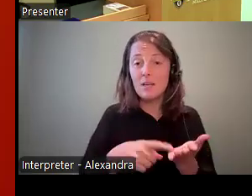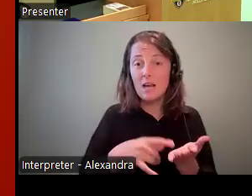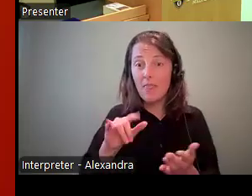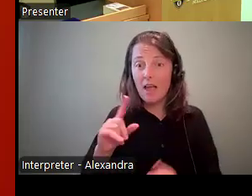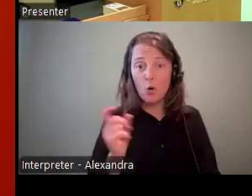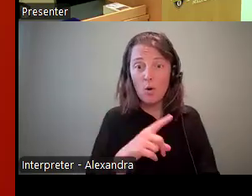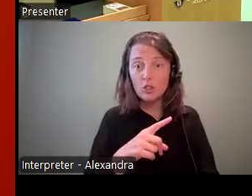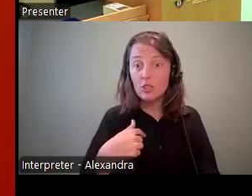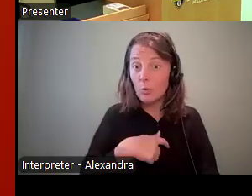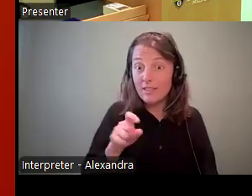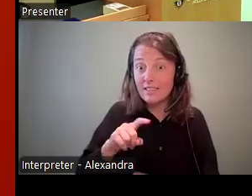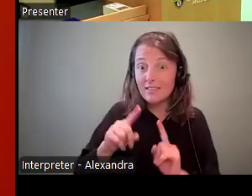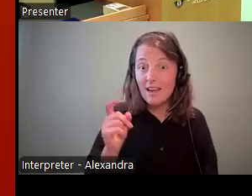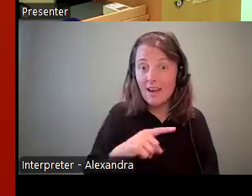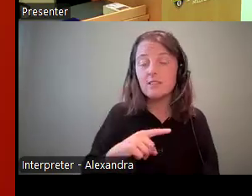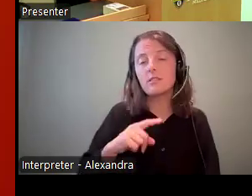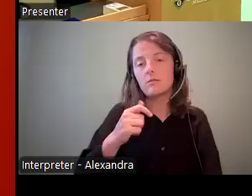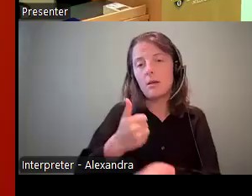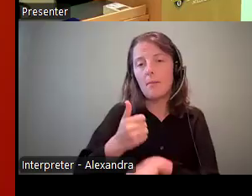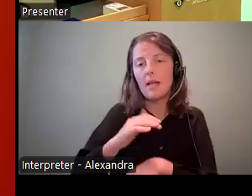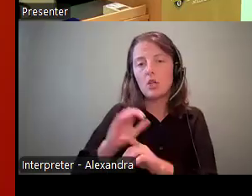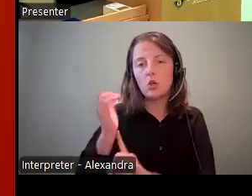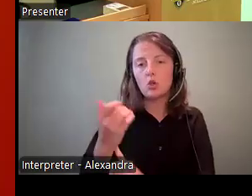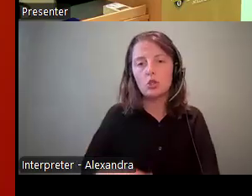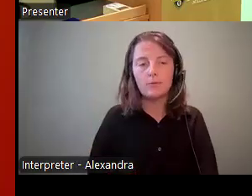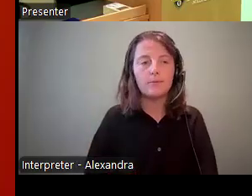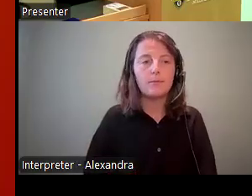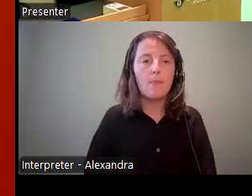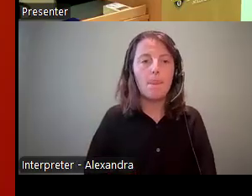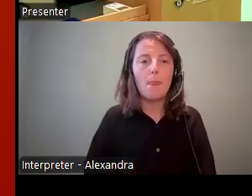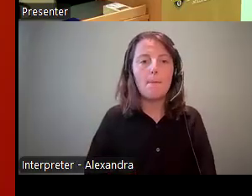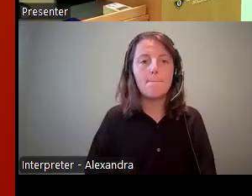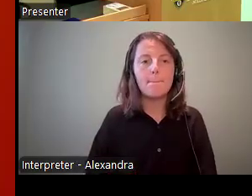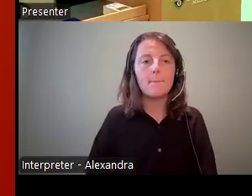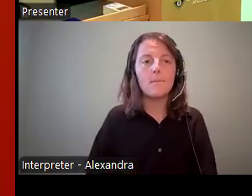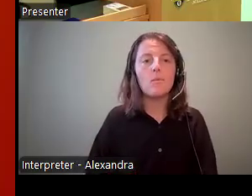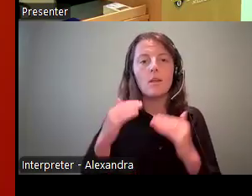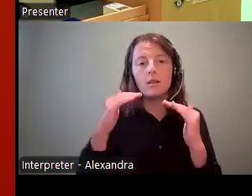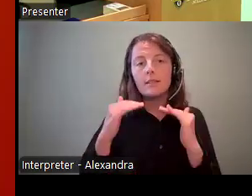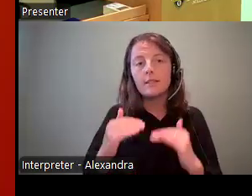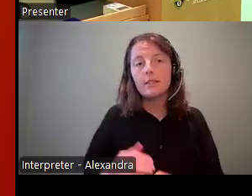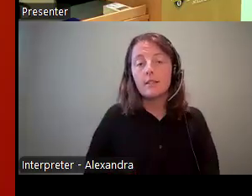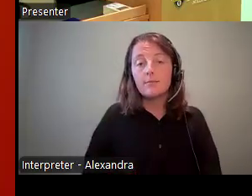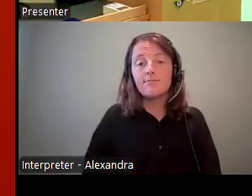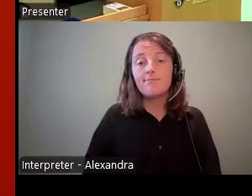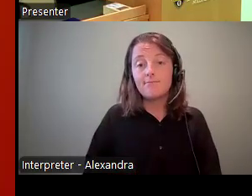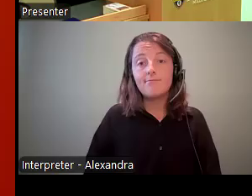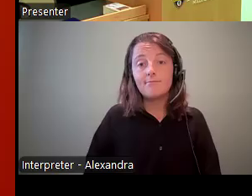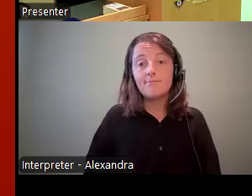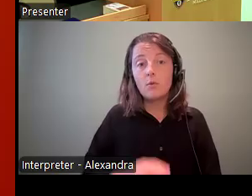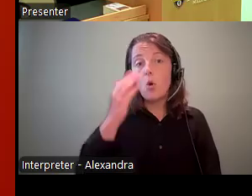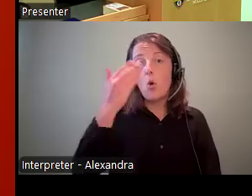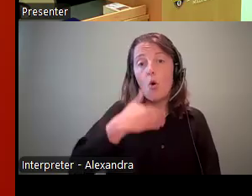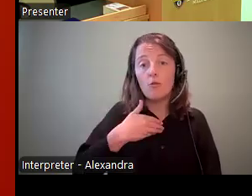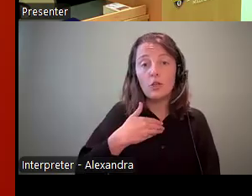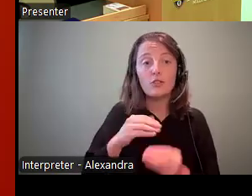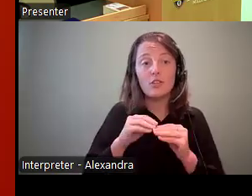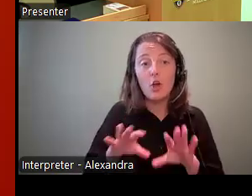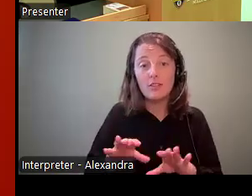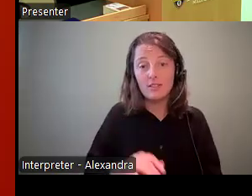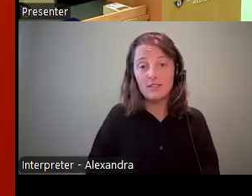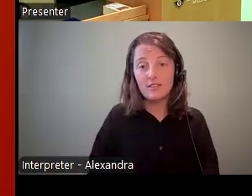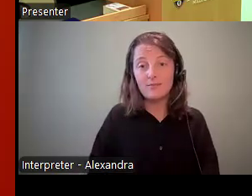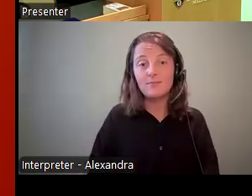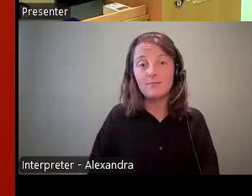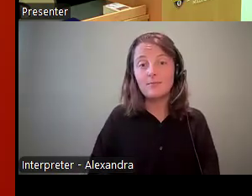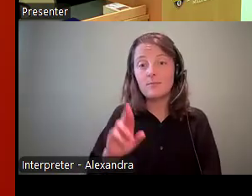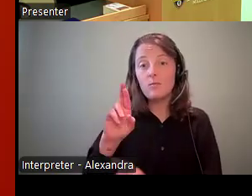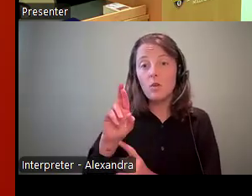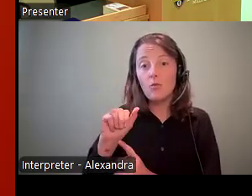Um, overlooked losses, racialized communities tend to have shorter life expecties. We have